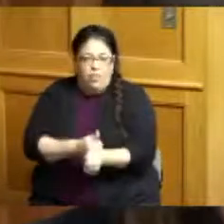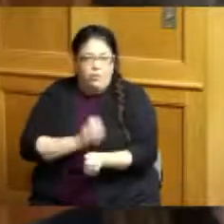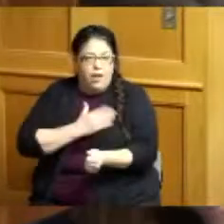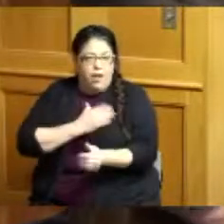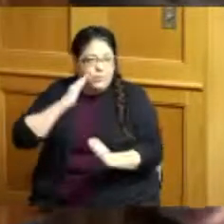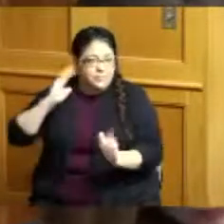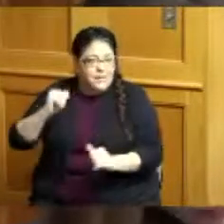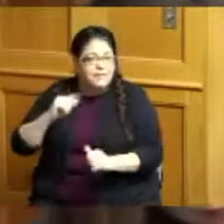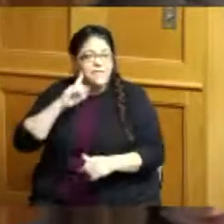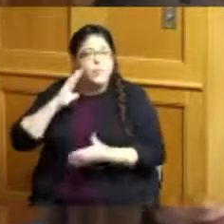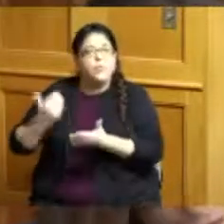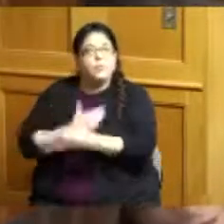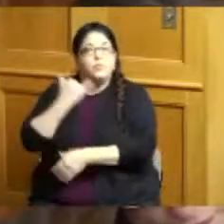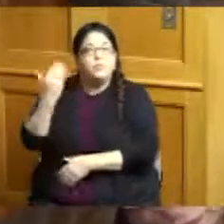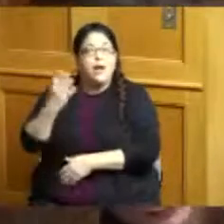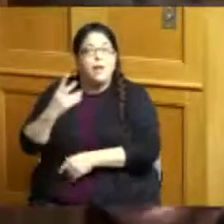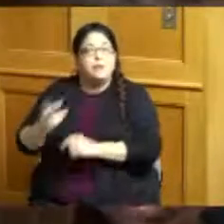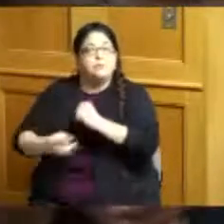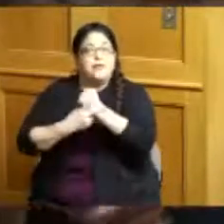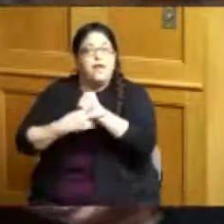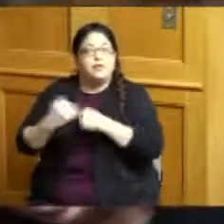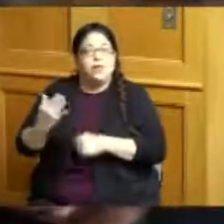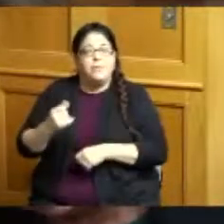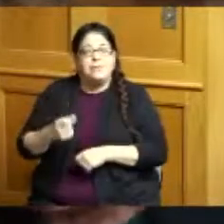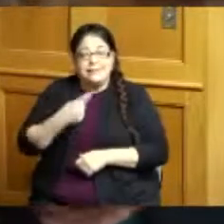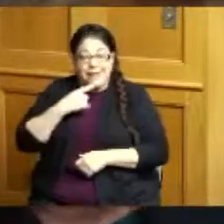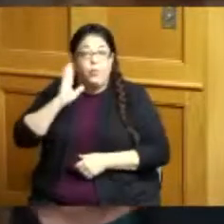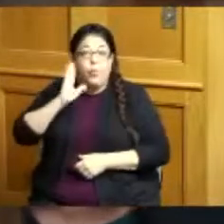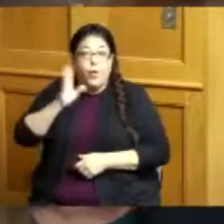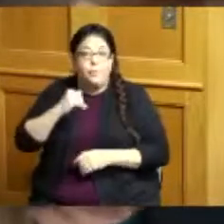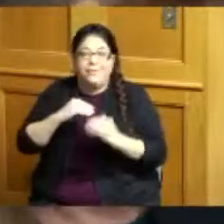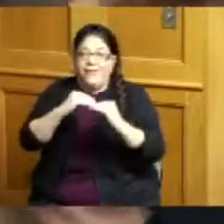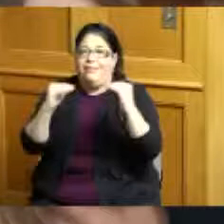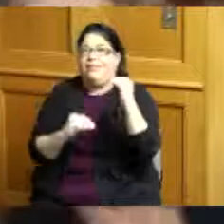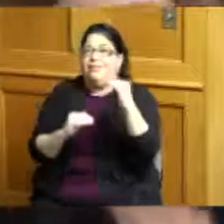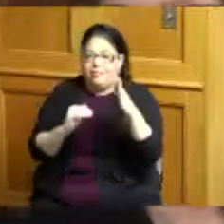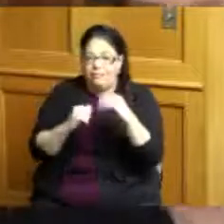new jobs they had retained what they said they would they're a little under with new jobs but